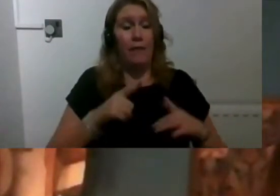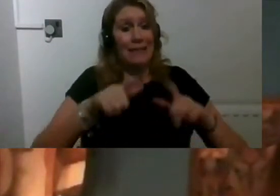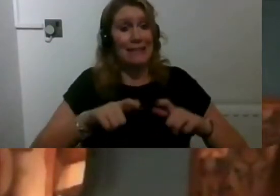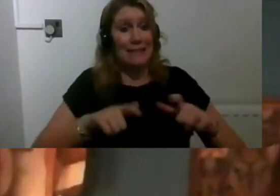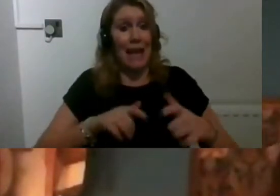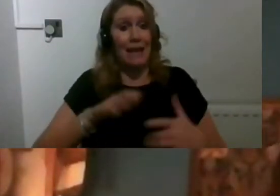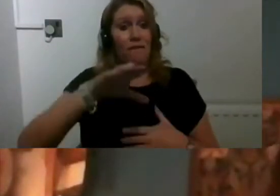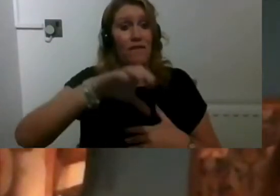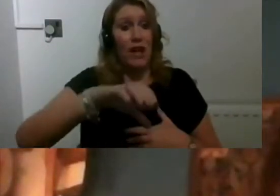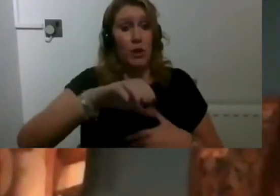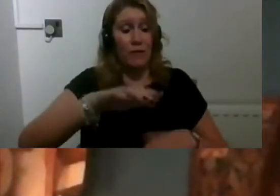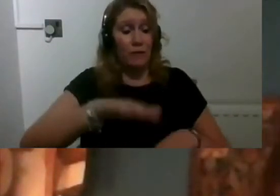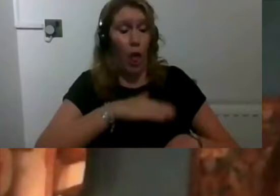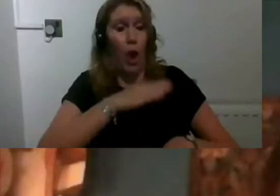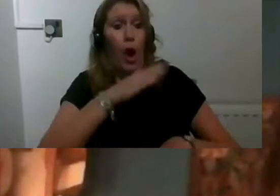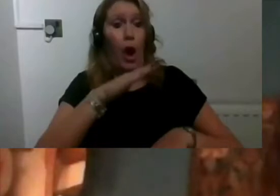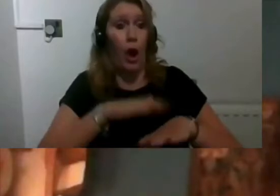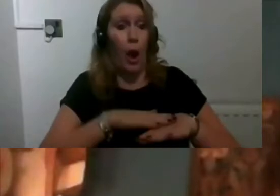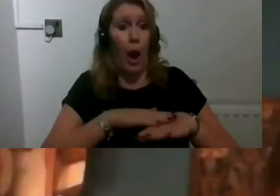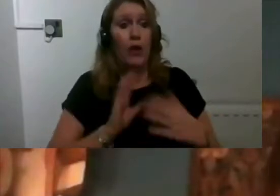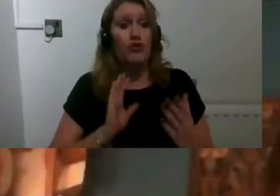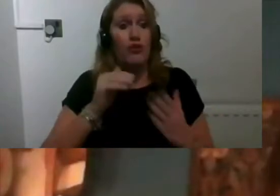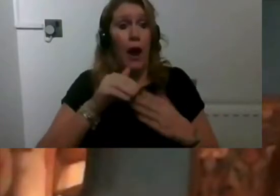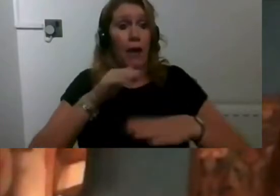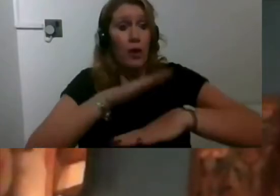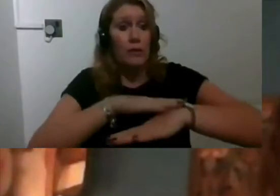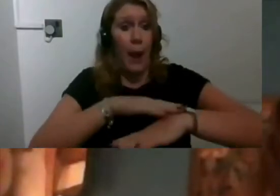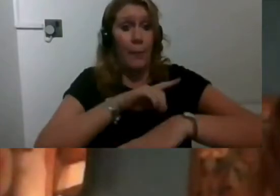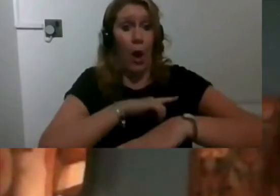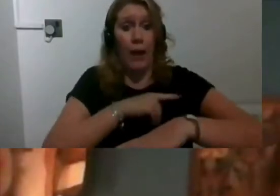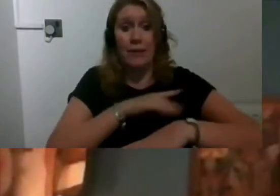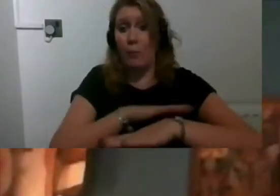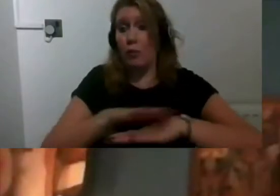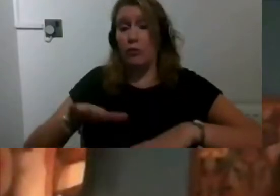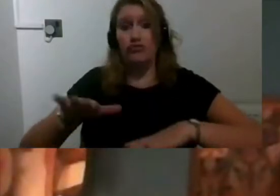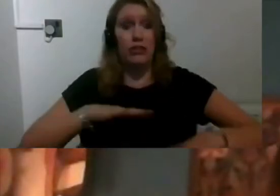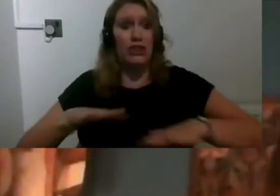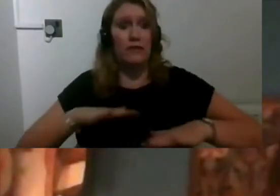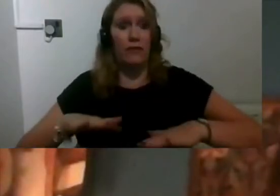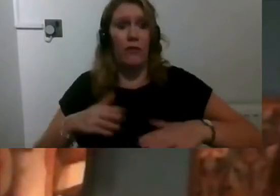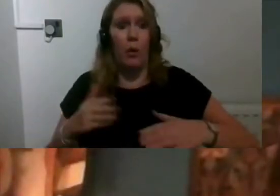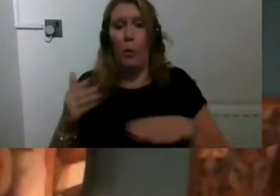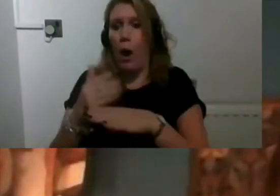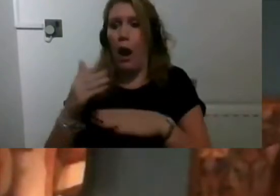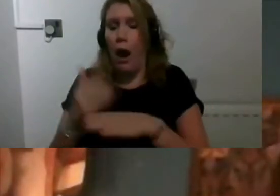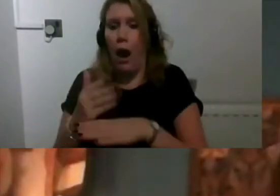there on time because I am not rushing from work, then thinking about getting home going to work the next day, I'm